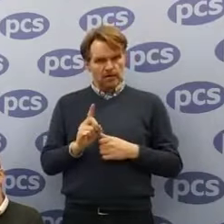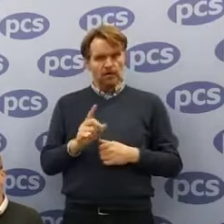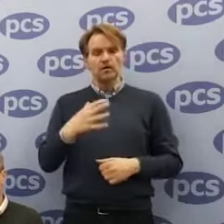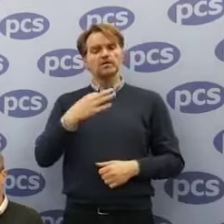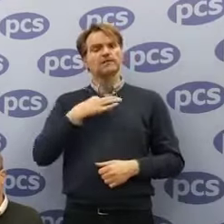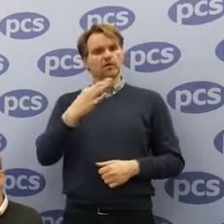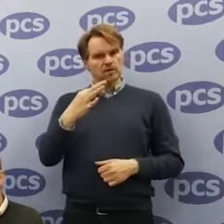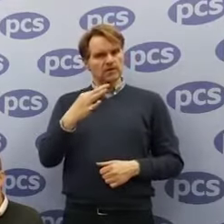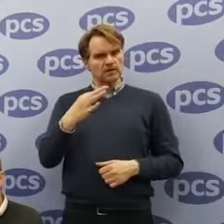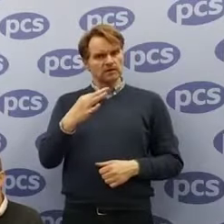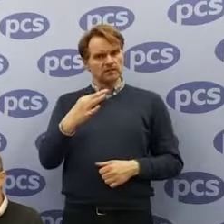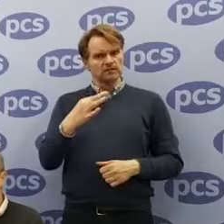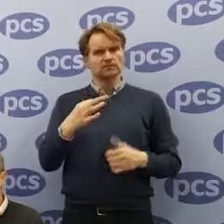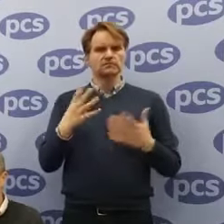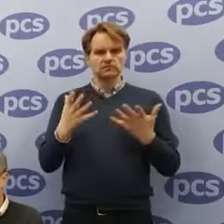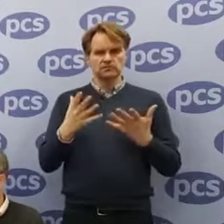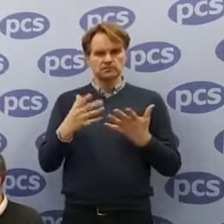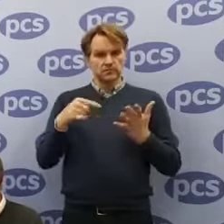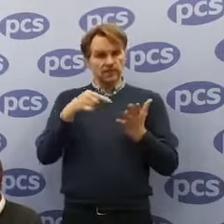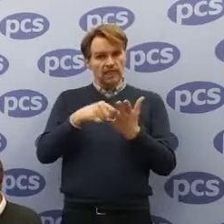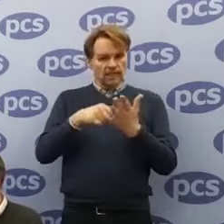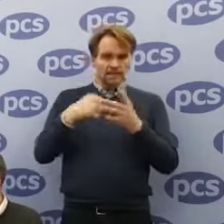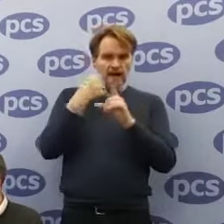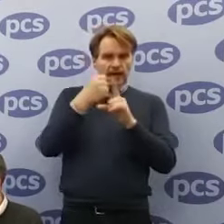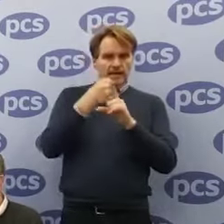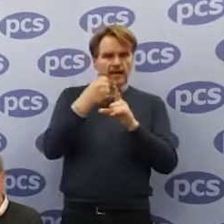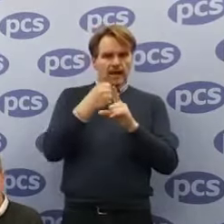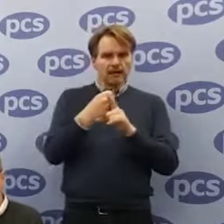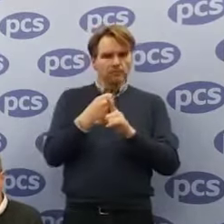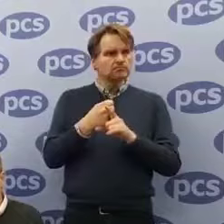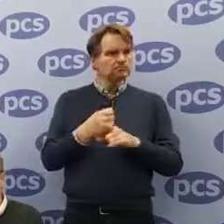what, for the pay campaign I'm prepared for PCS to contact me and I'm prepared